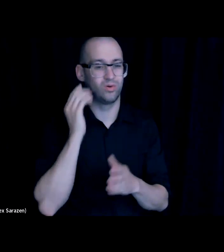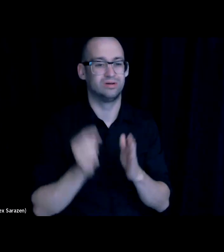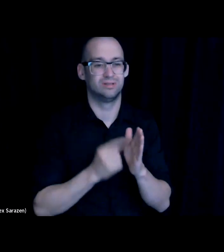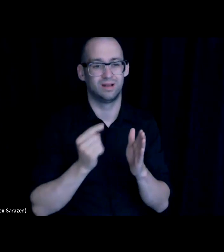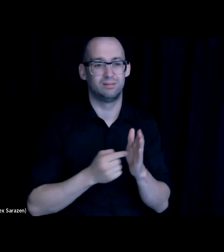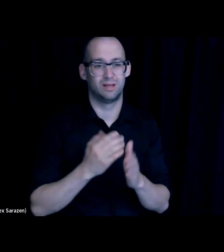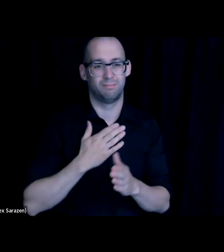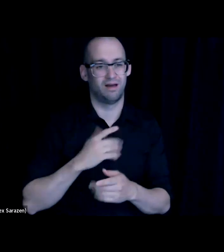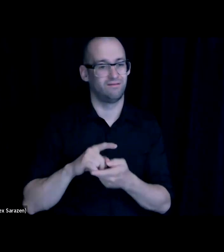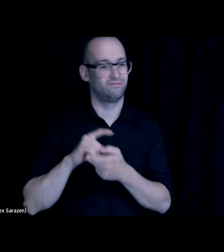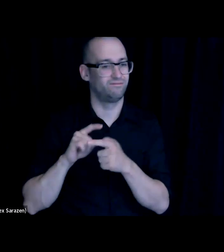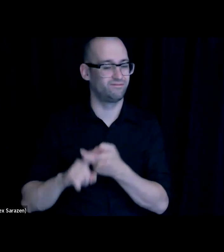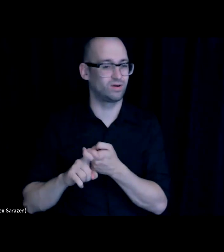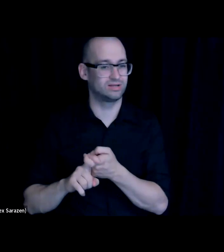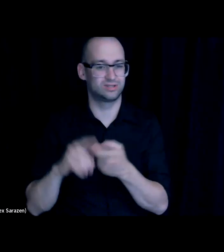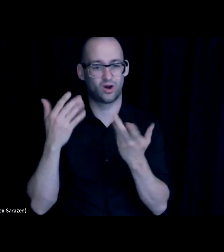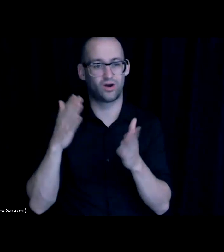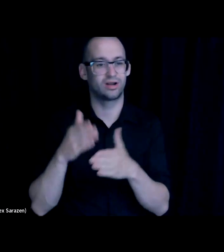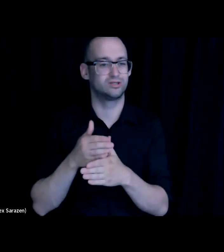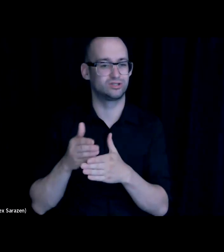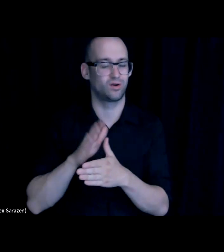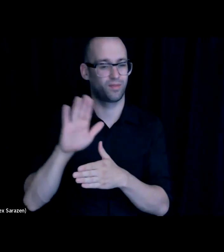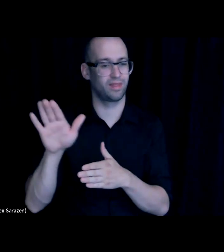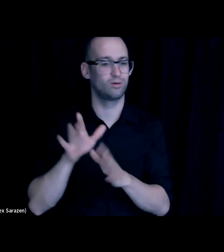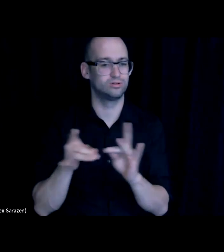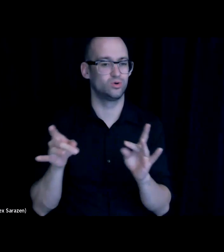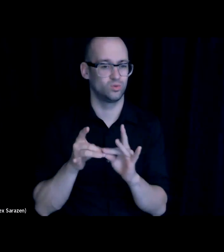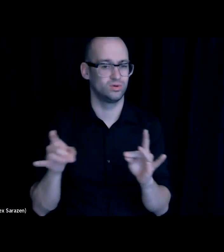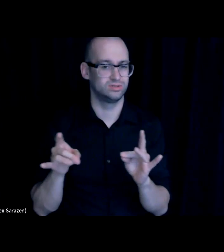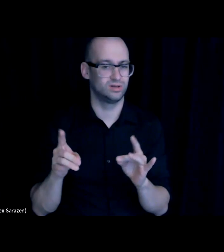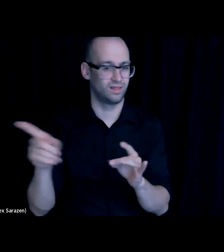on the line that have already shared their stories. They also say, you know there's a